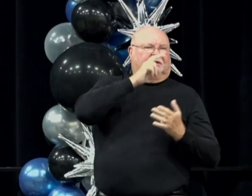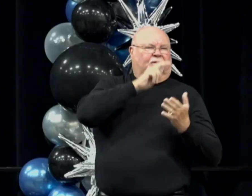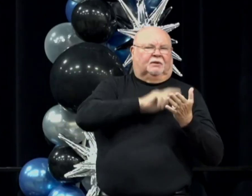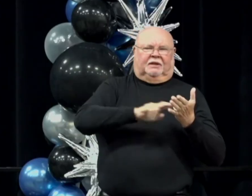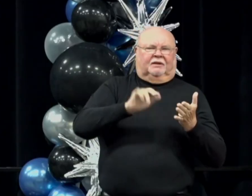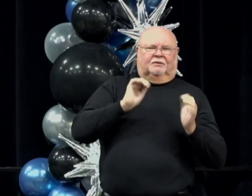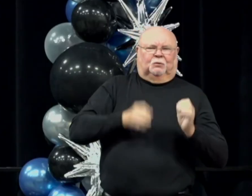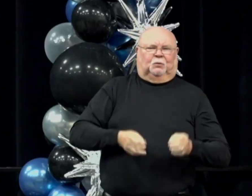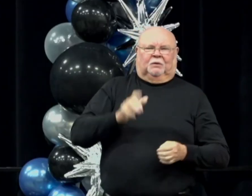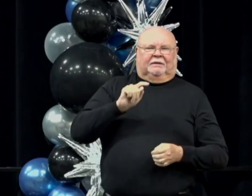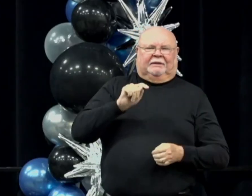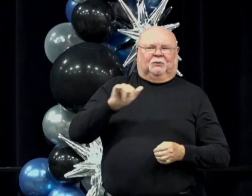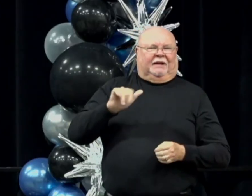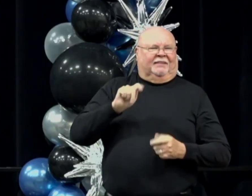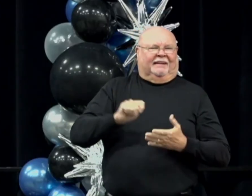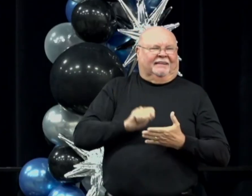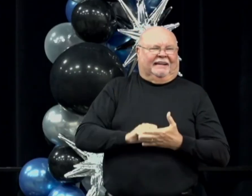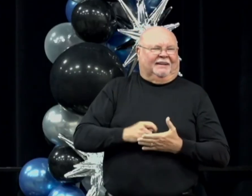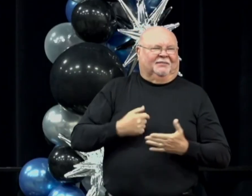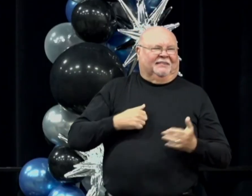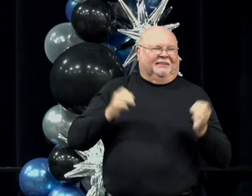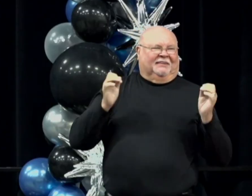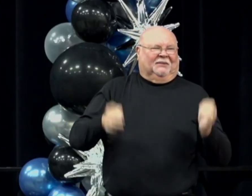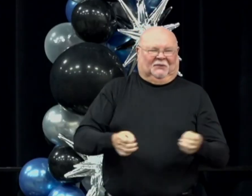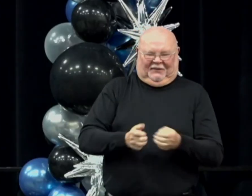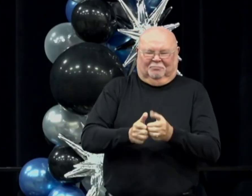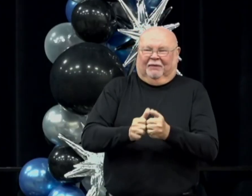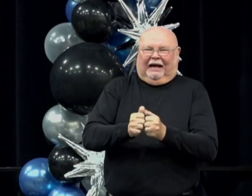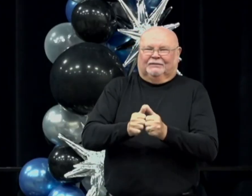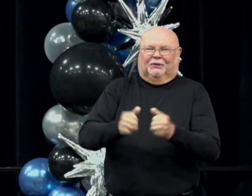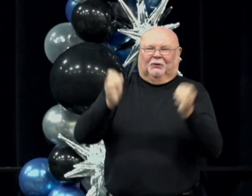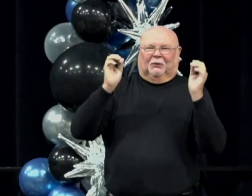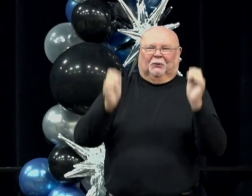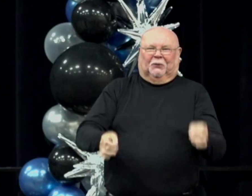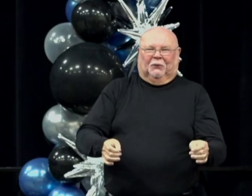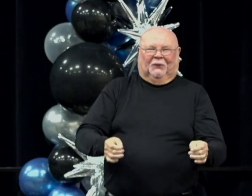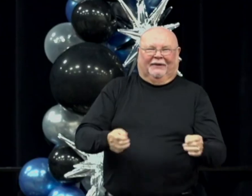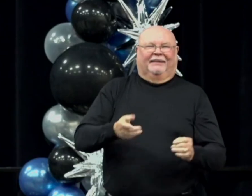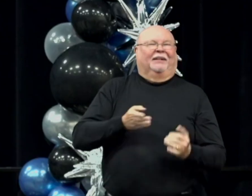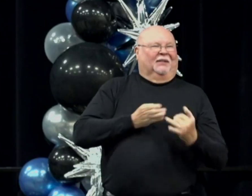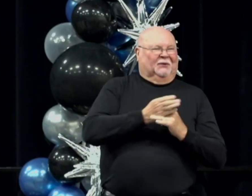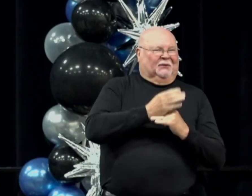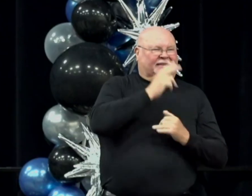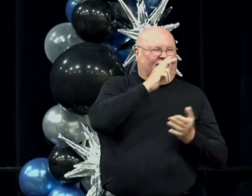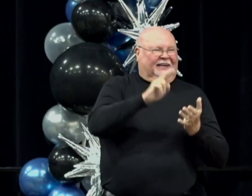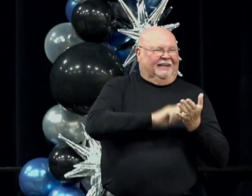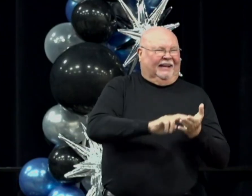He called me one day through my secretary. There were no TTYs at that time; we didn’t have pagers.